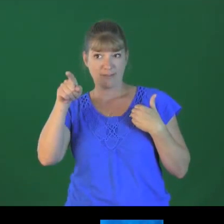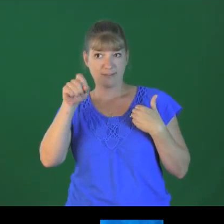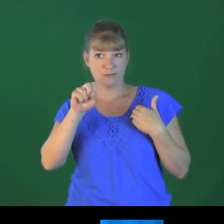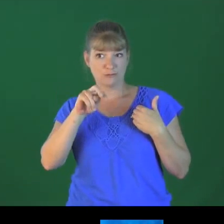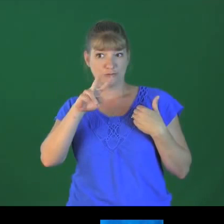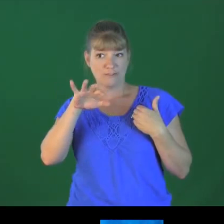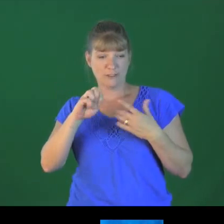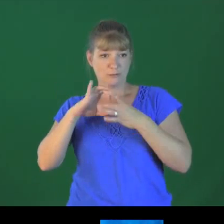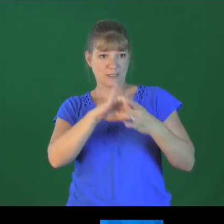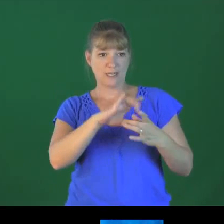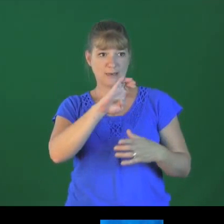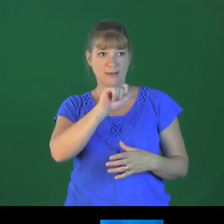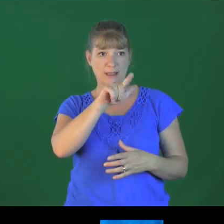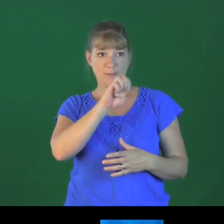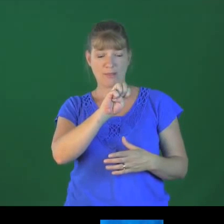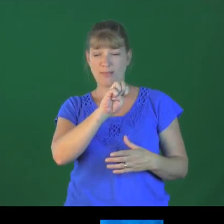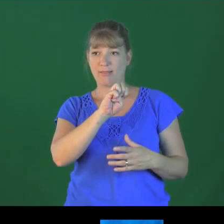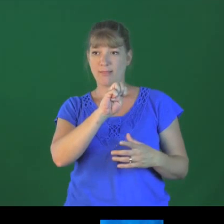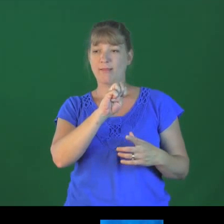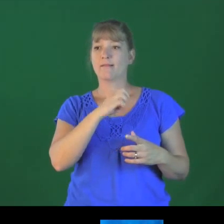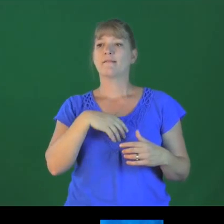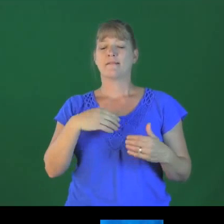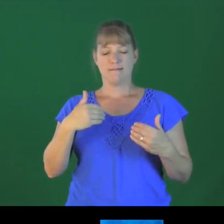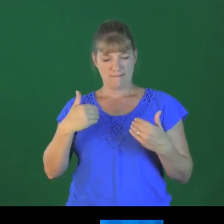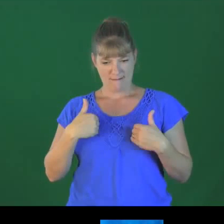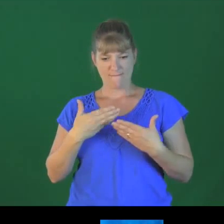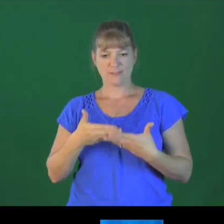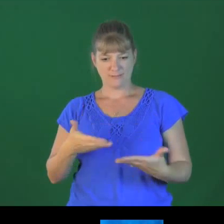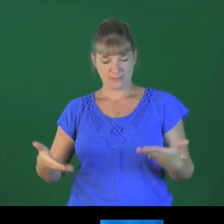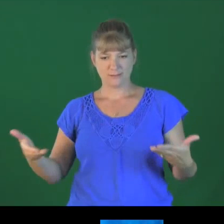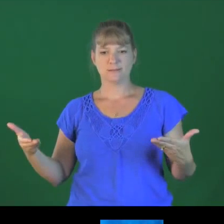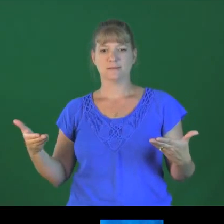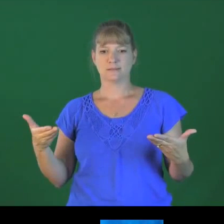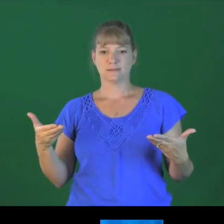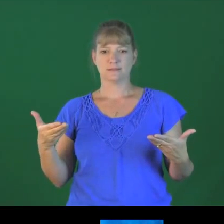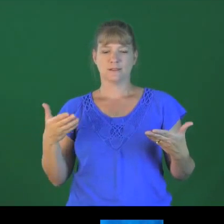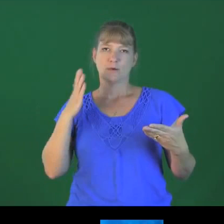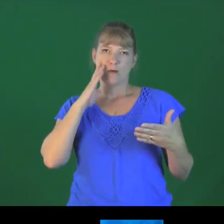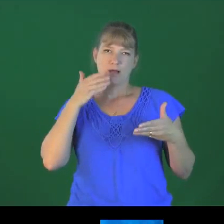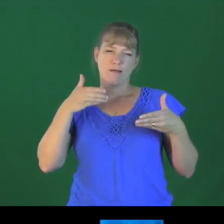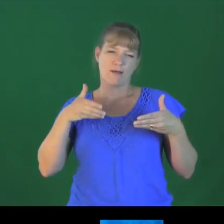with your cable provider, there is a device that will allow